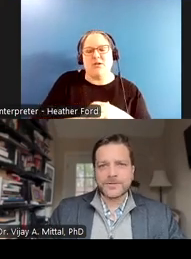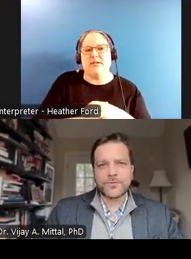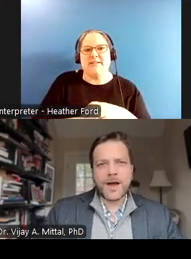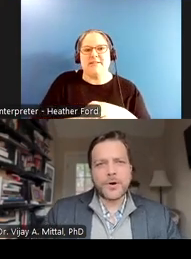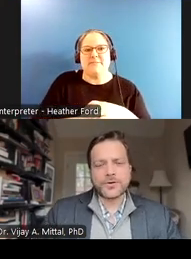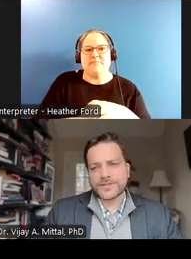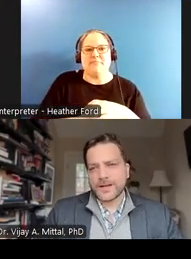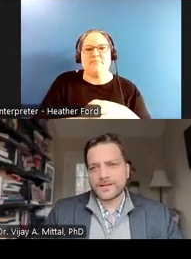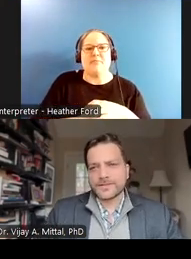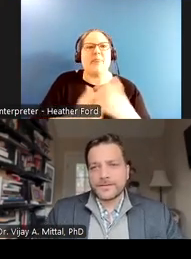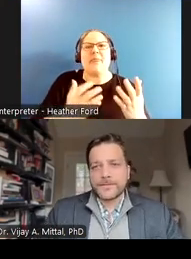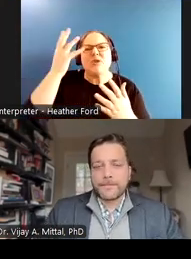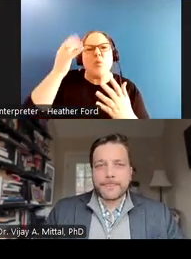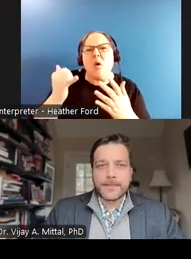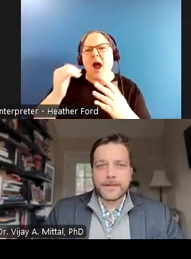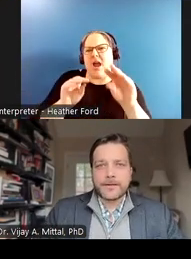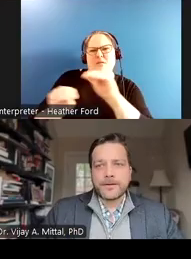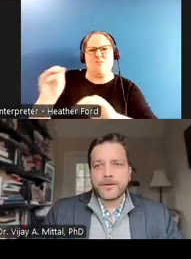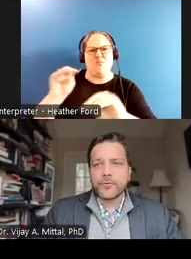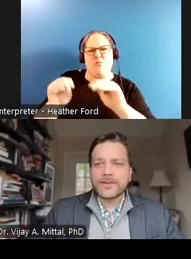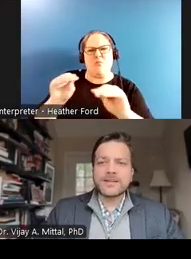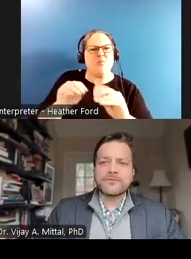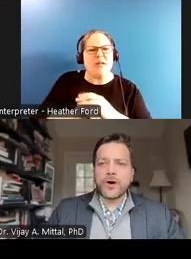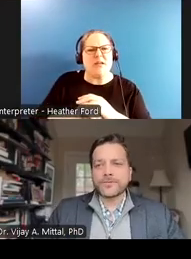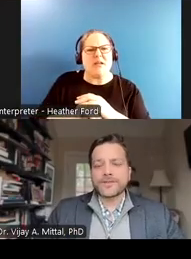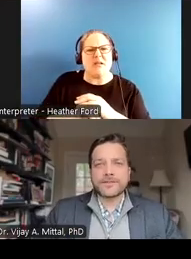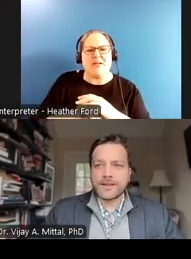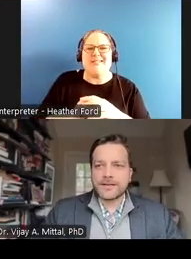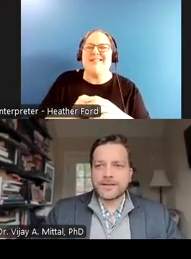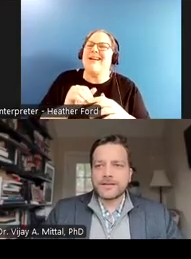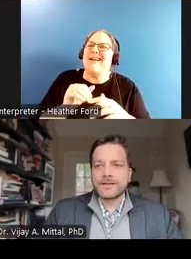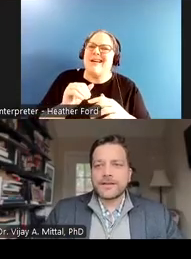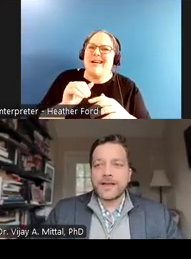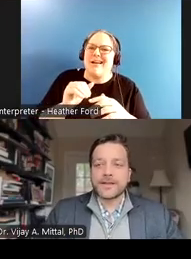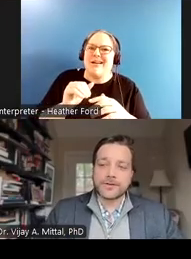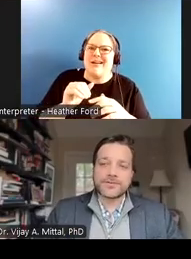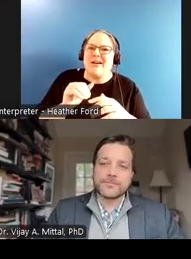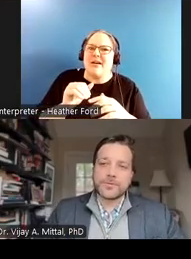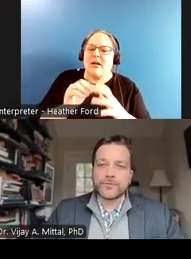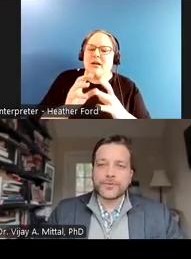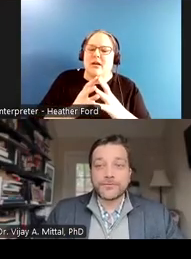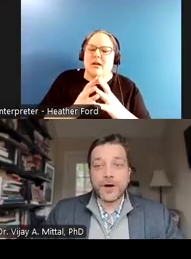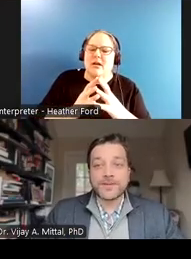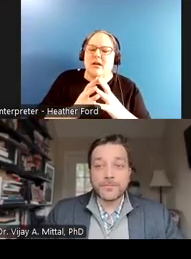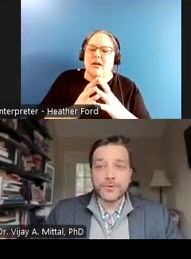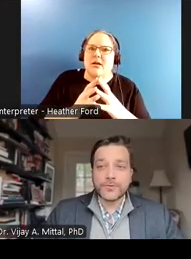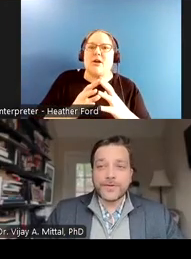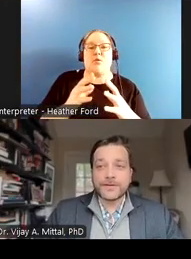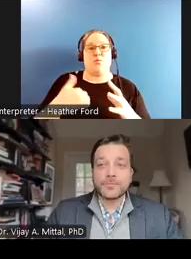So why motor science? We didn't evolve to think and then learn to move. We evolved to move and